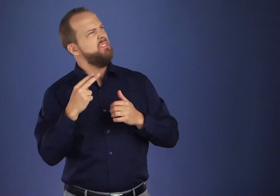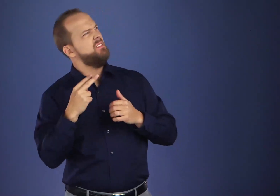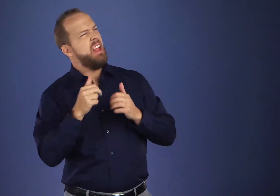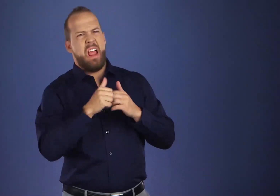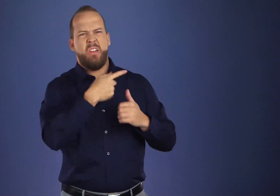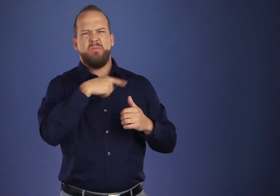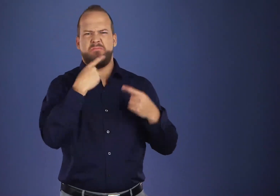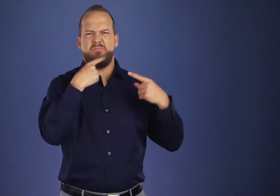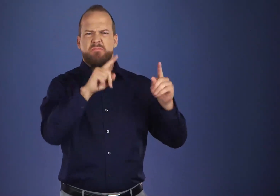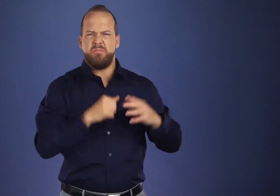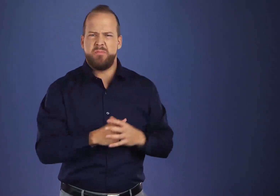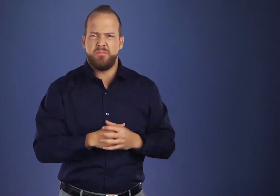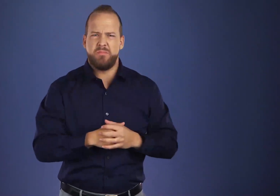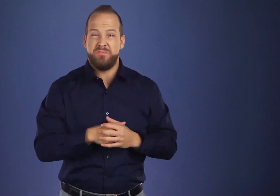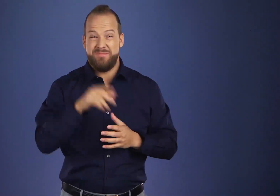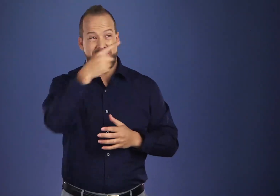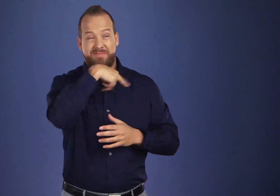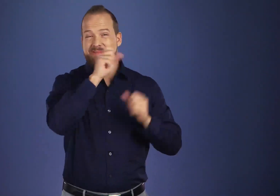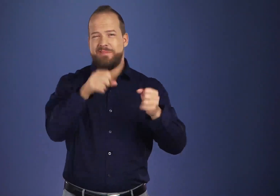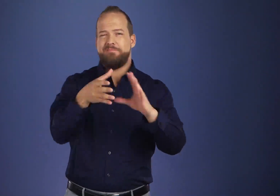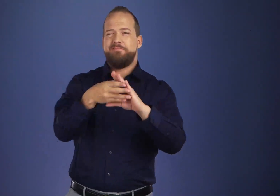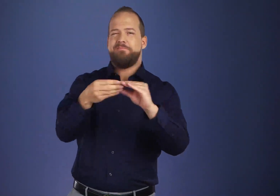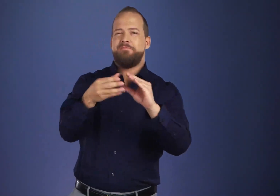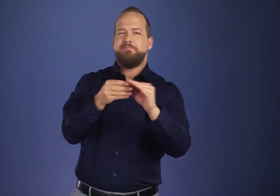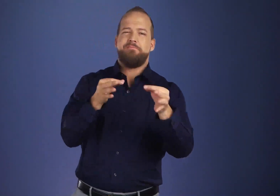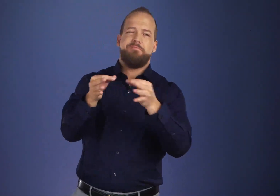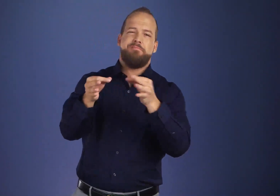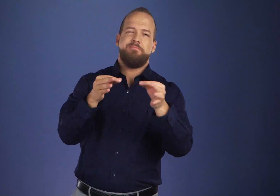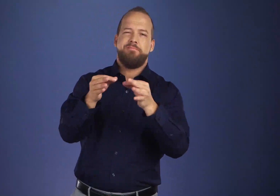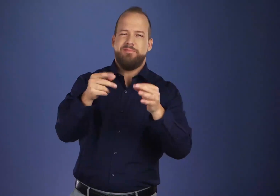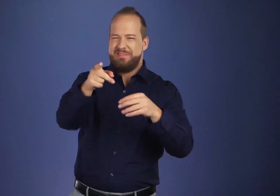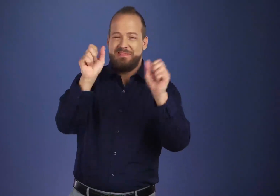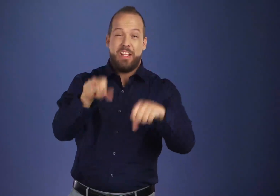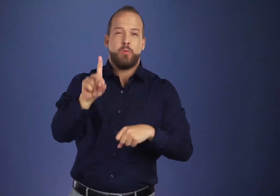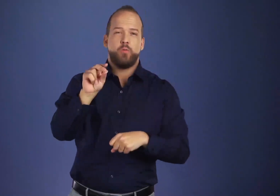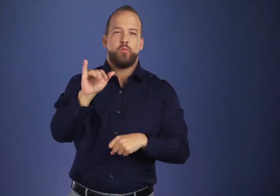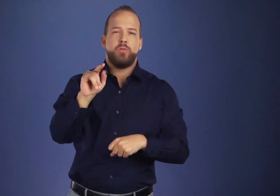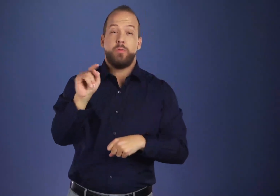can testify that anyone, anyone at all, can begin to do it.